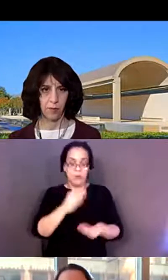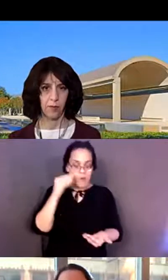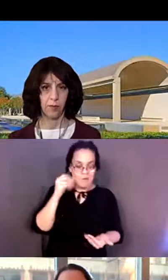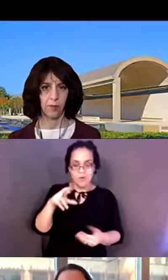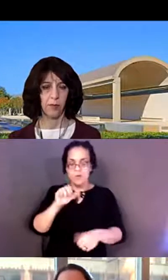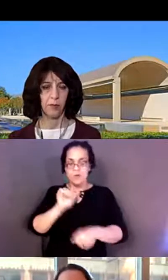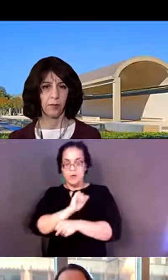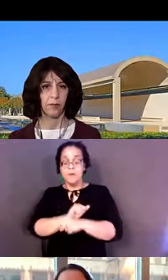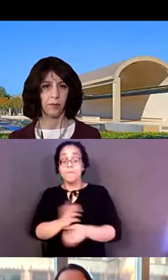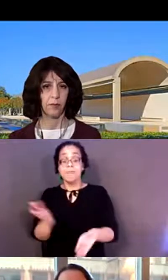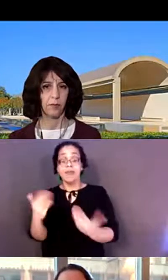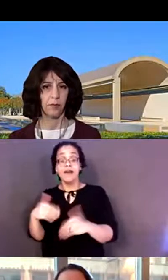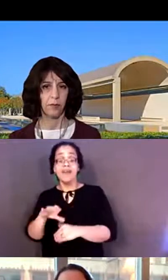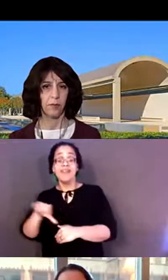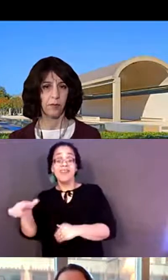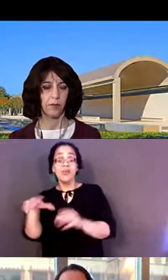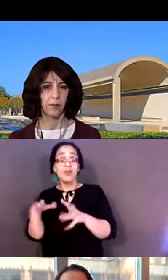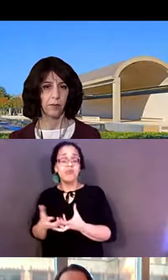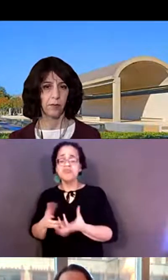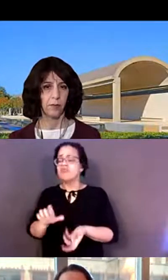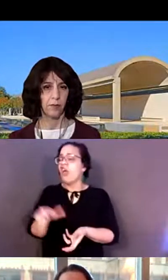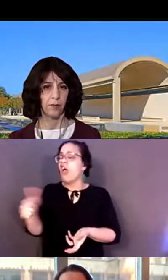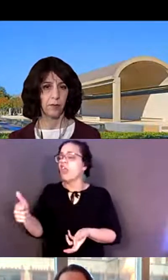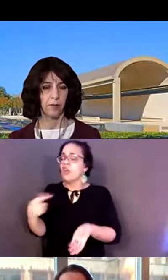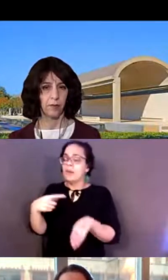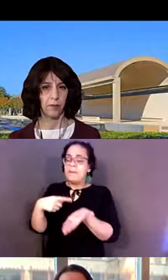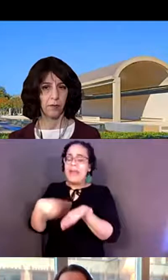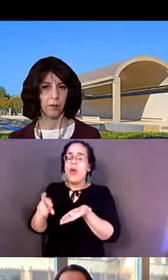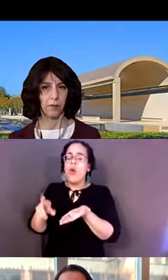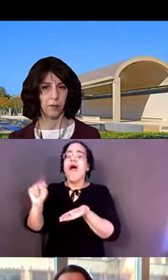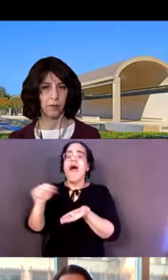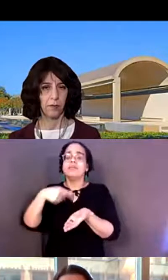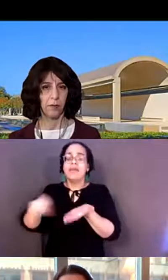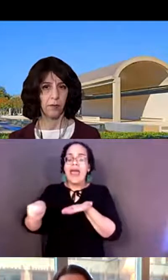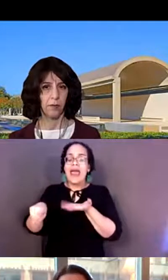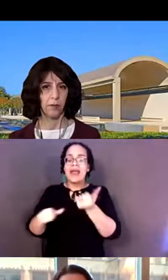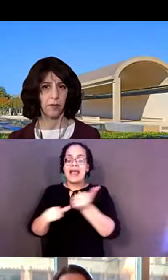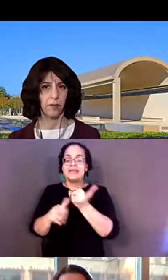And then any other unpaid or paid attendants selected by the patient. And